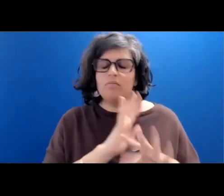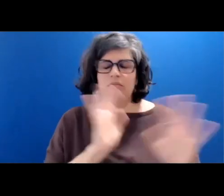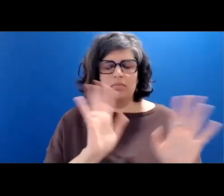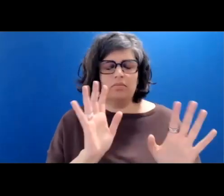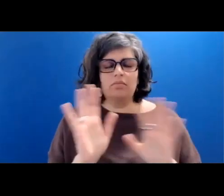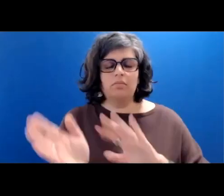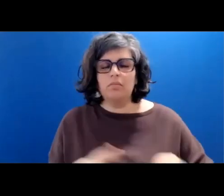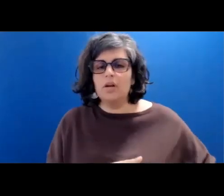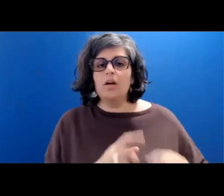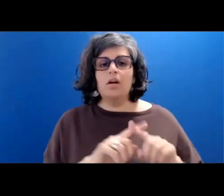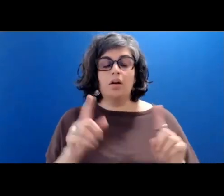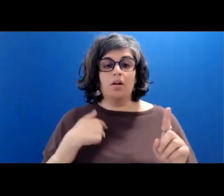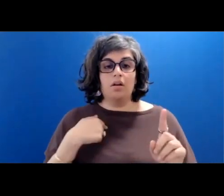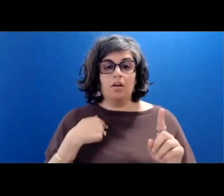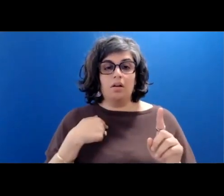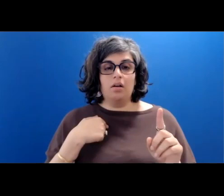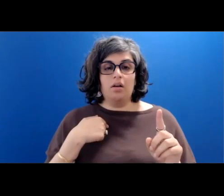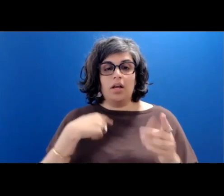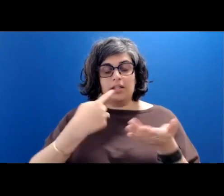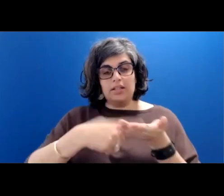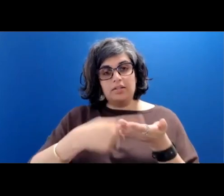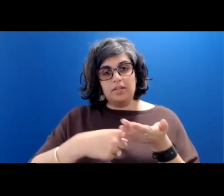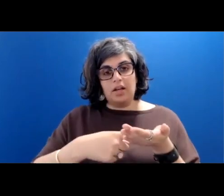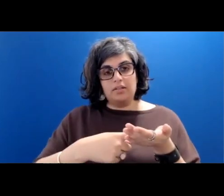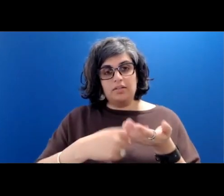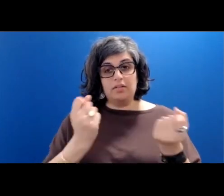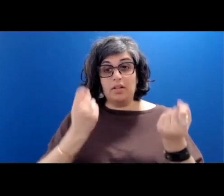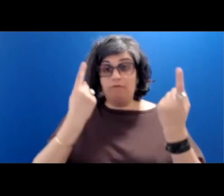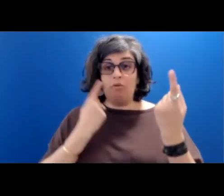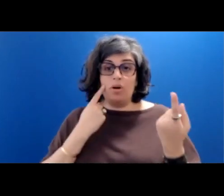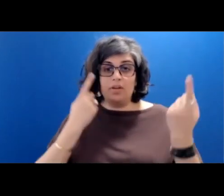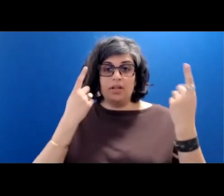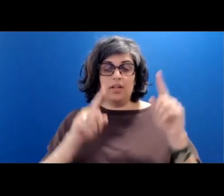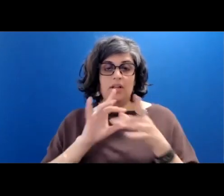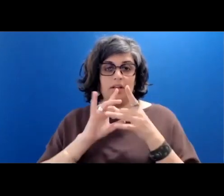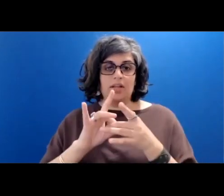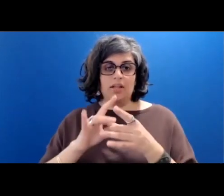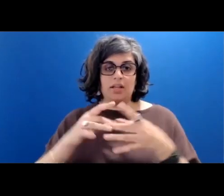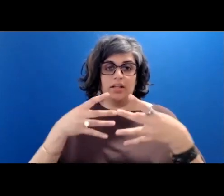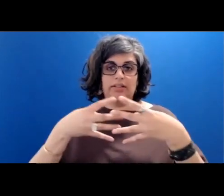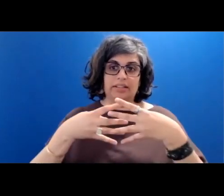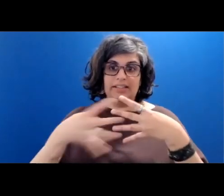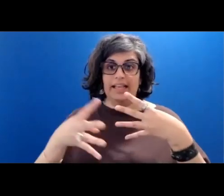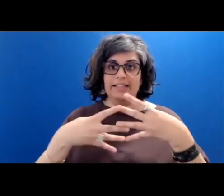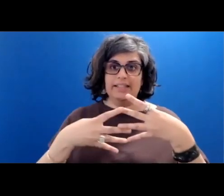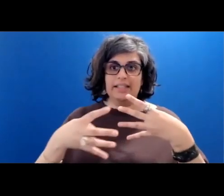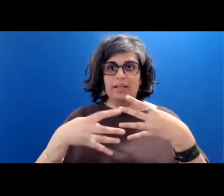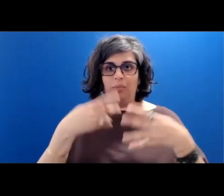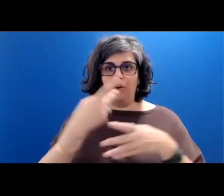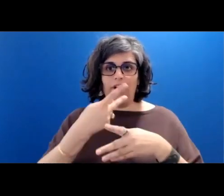related to the gatekeeper that has historically been behavioral health. So in the past,